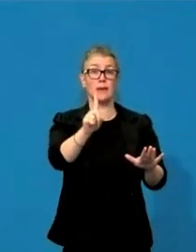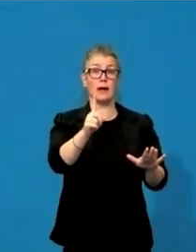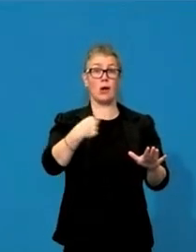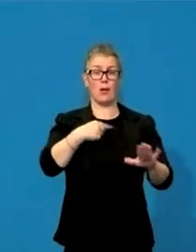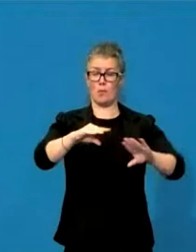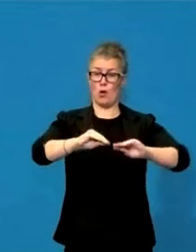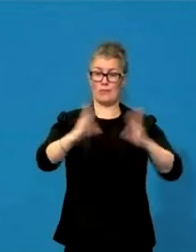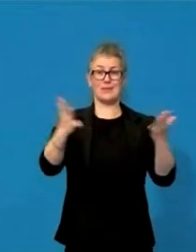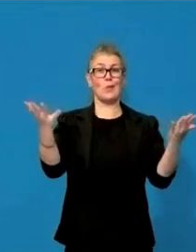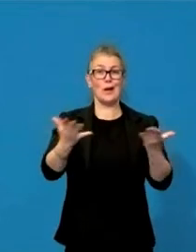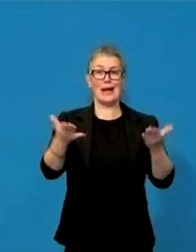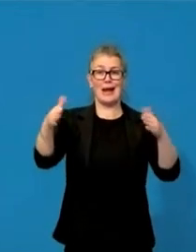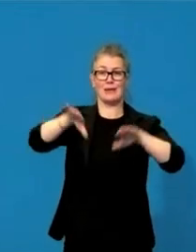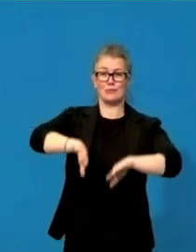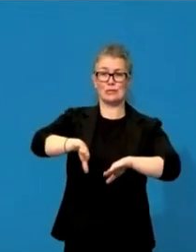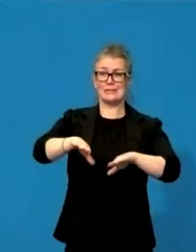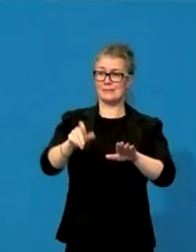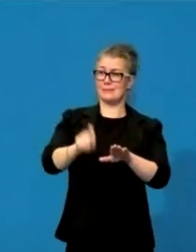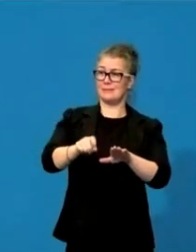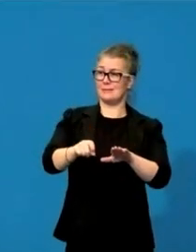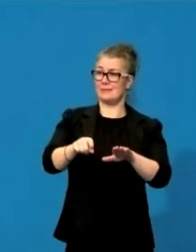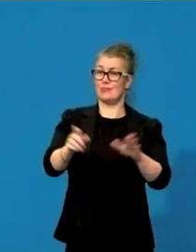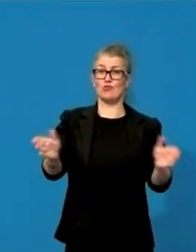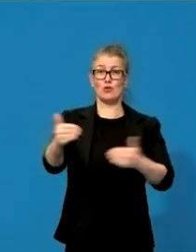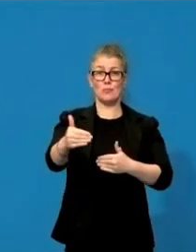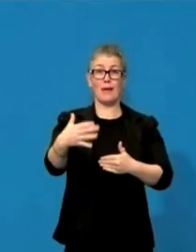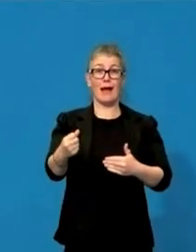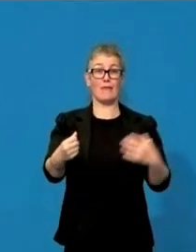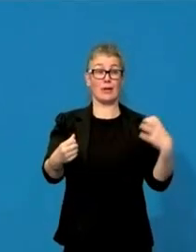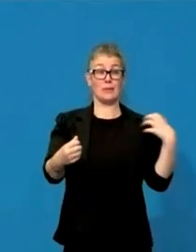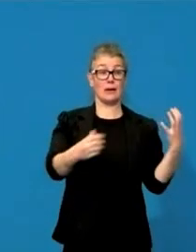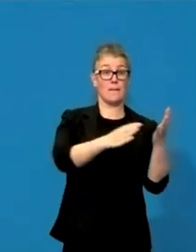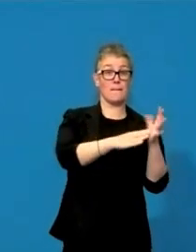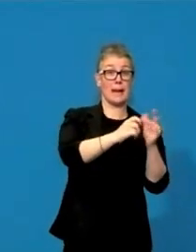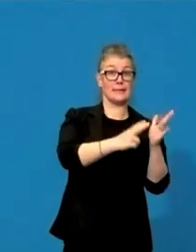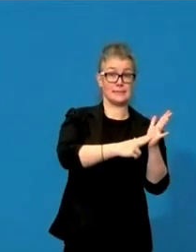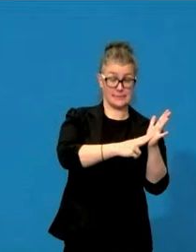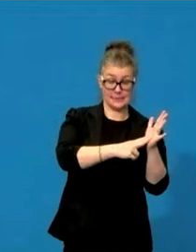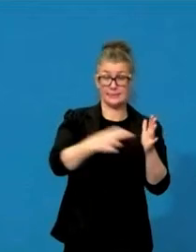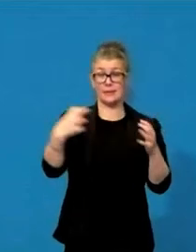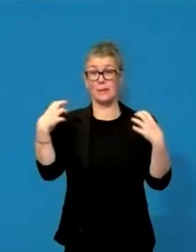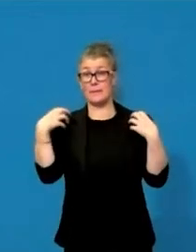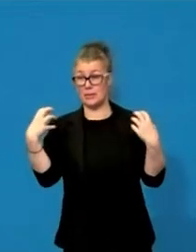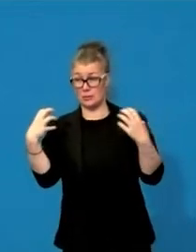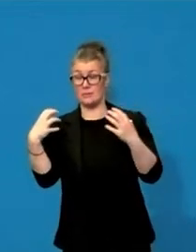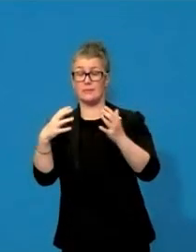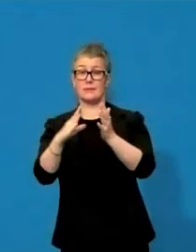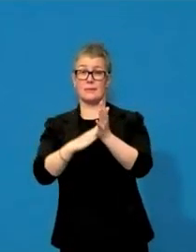hearing room. With me is Commissioner Mason, who is on my left, and on my right is Commissioner McEwin.